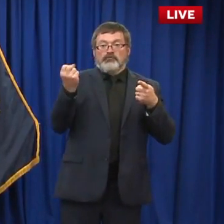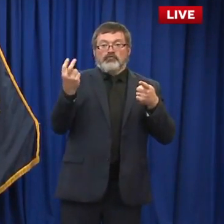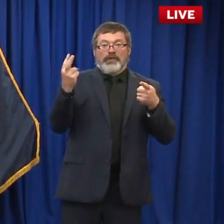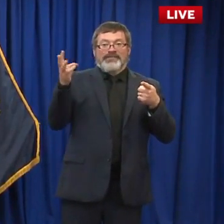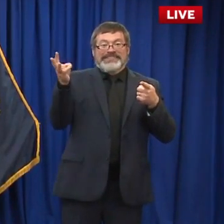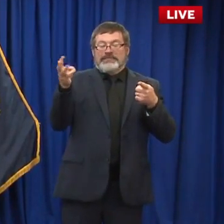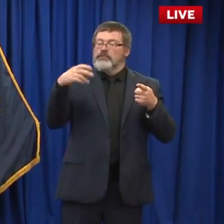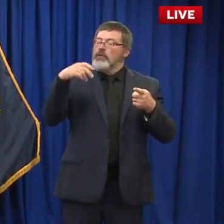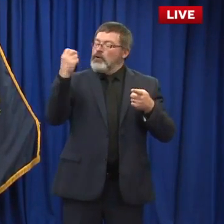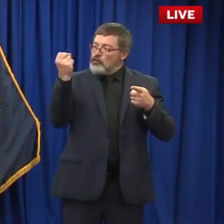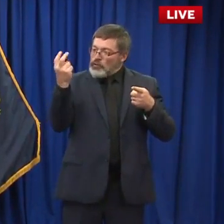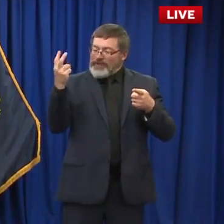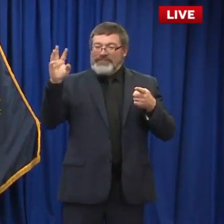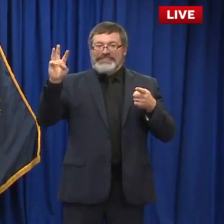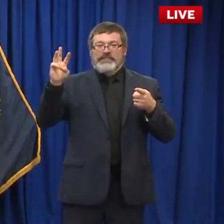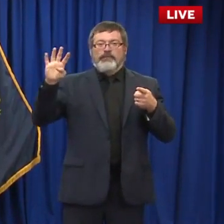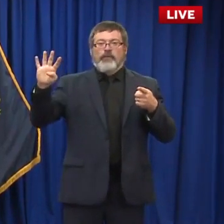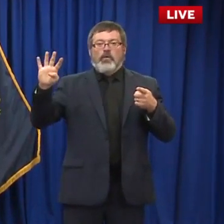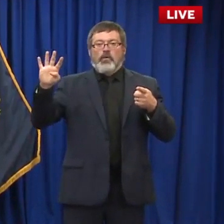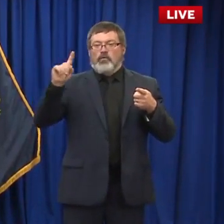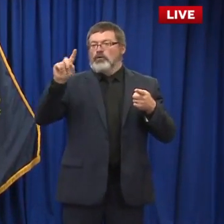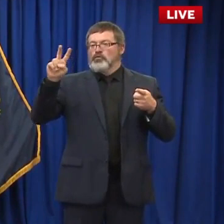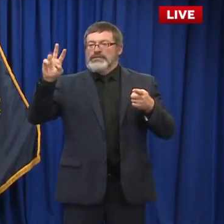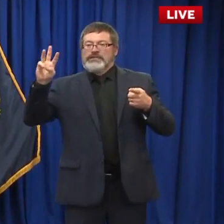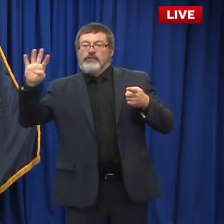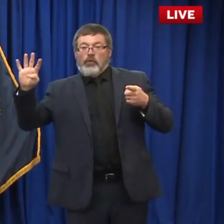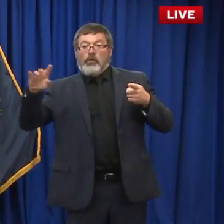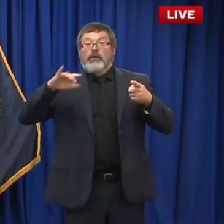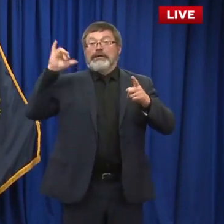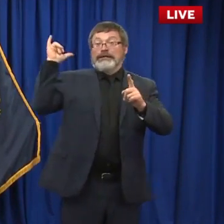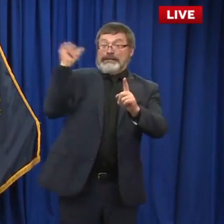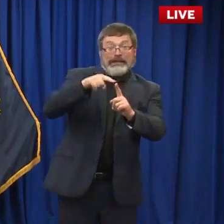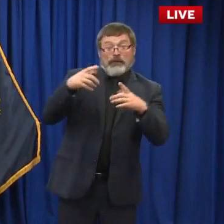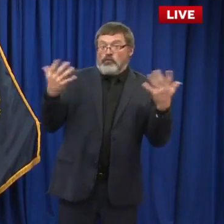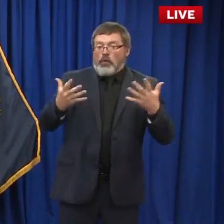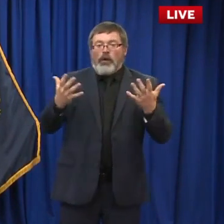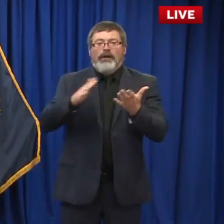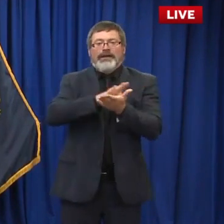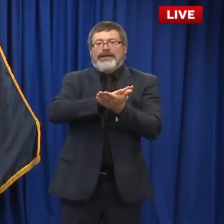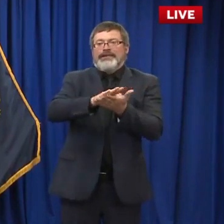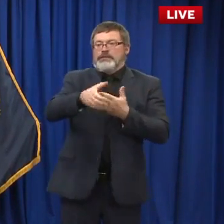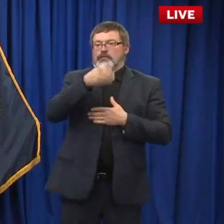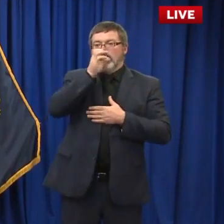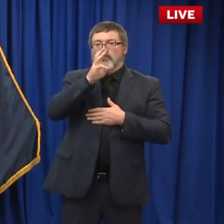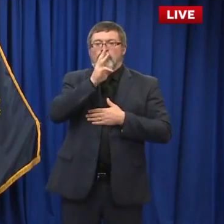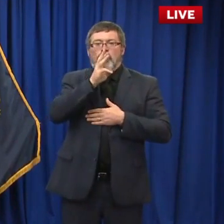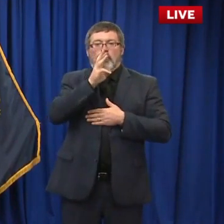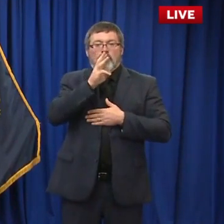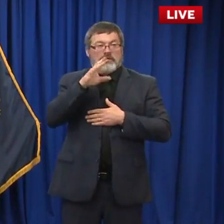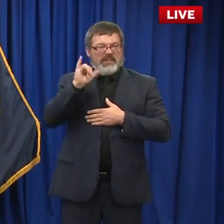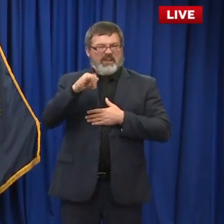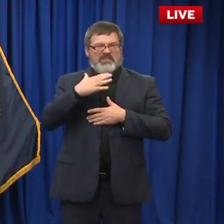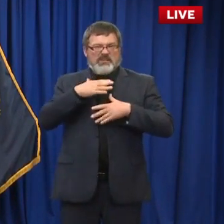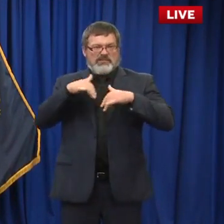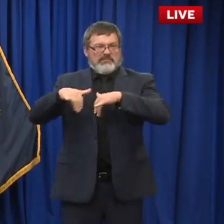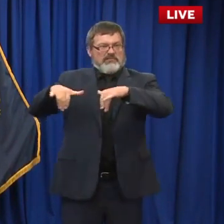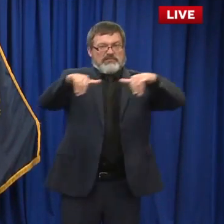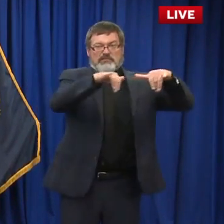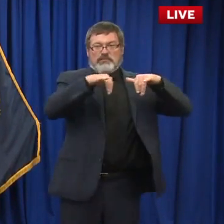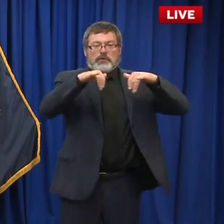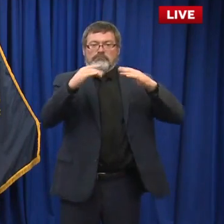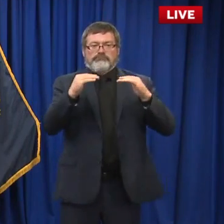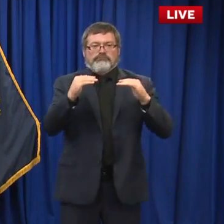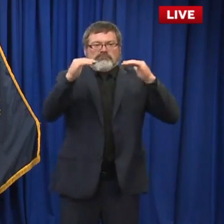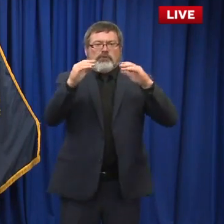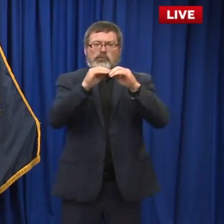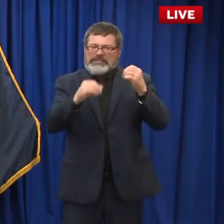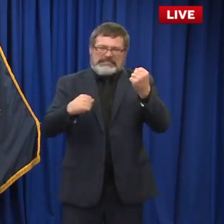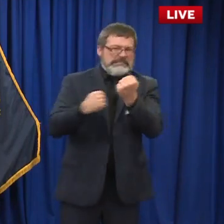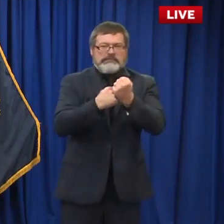THIS MORNING, I SIGNED HB-1264, WHICH VETENS OUR CLEAN DRINKING WATER STANDARDS, ENSURING WE HAVE SOME OF THE STRONGEST STANDARDS IN THE NATION.